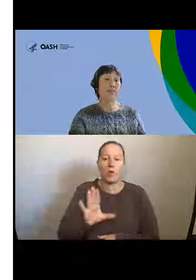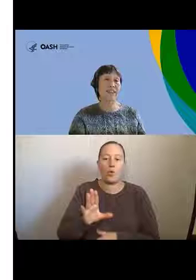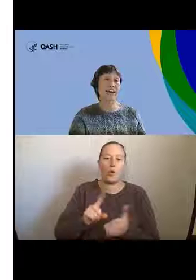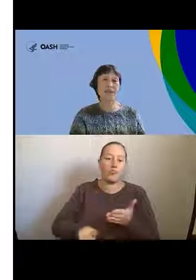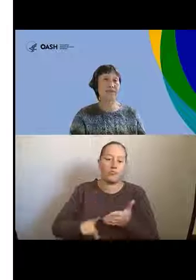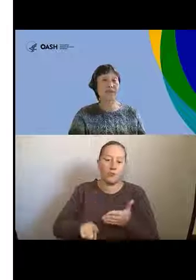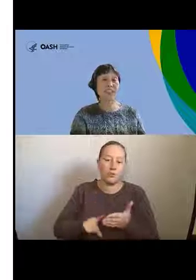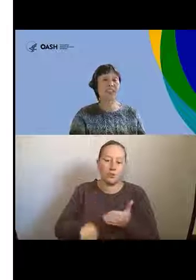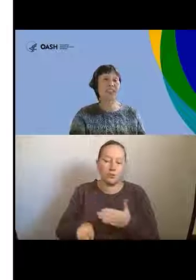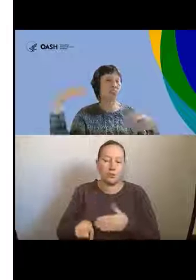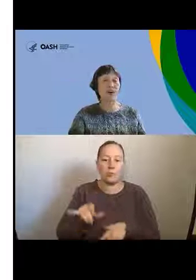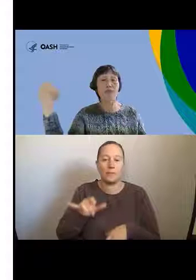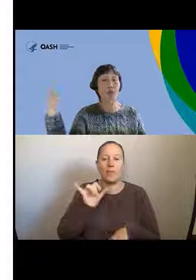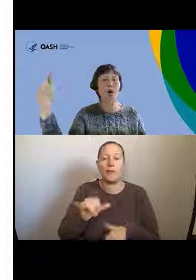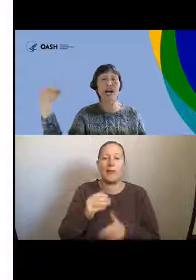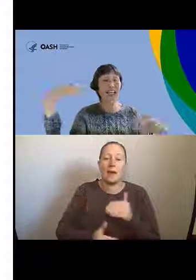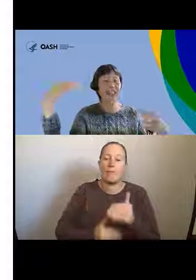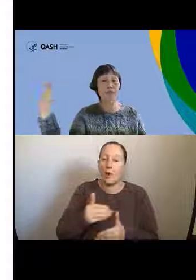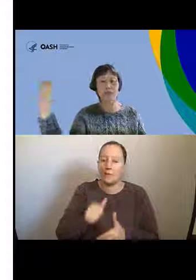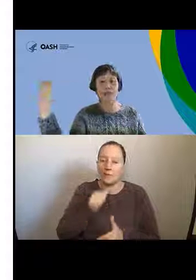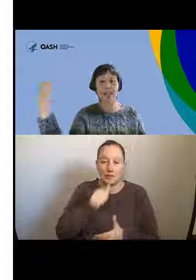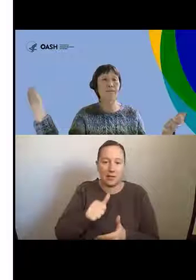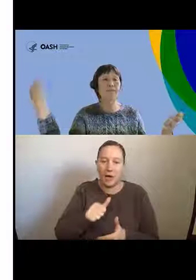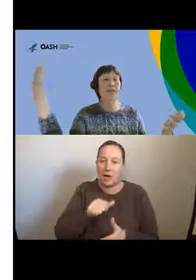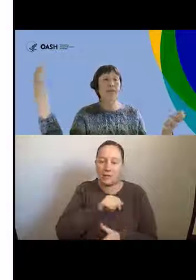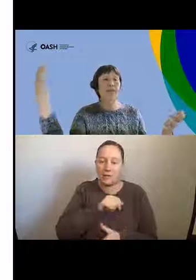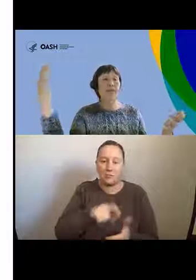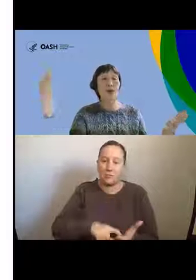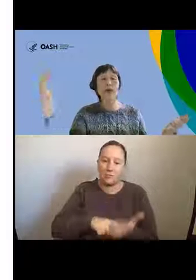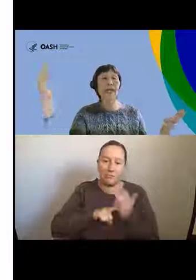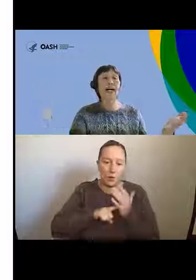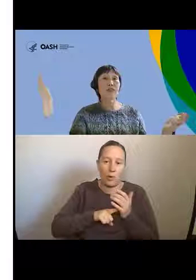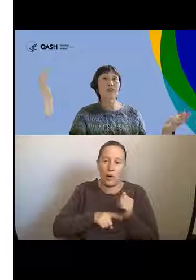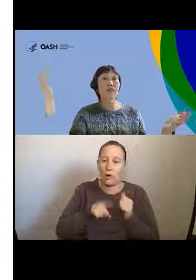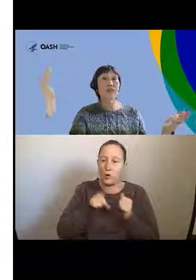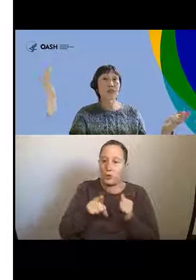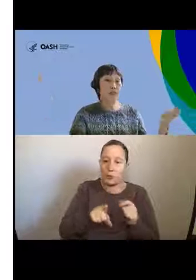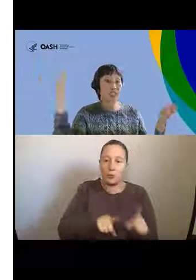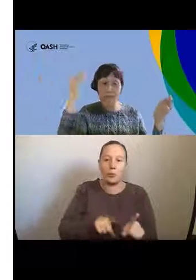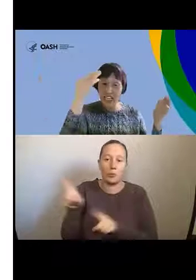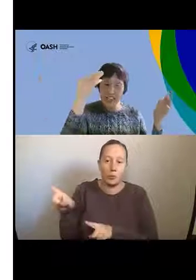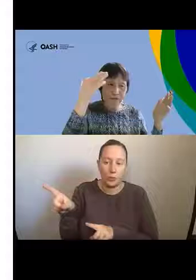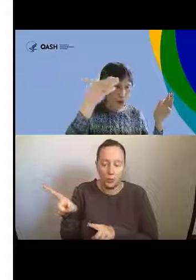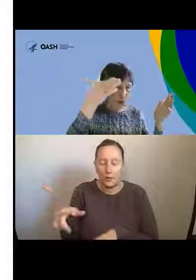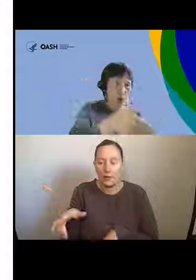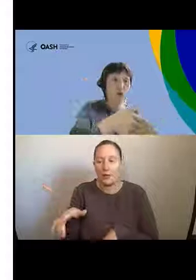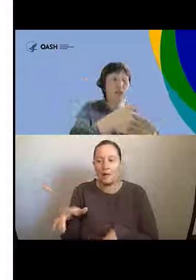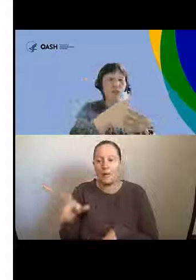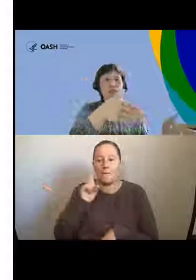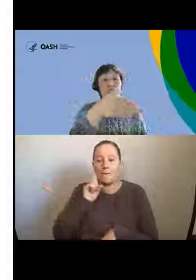and that process does not require them going out specifically for your research